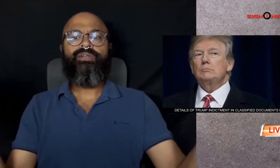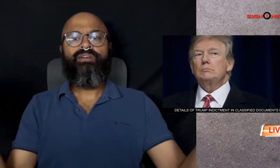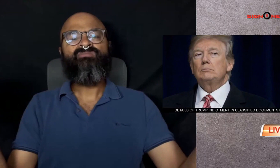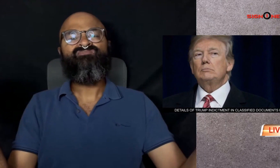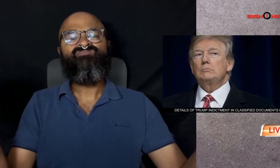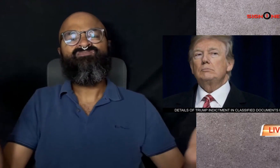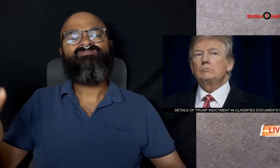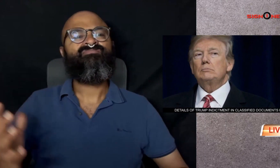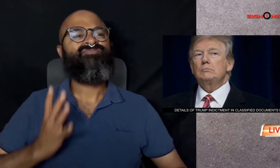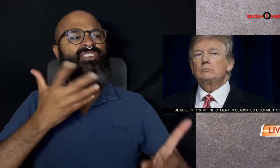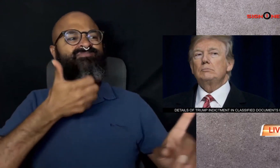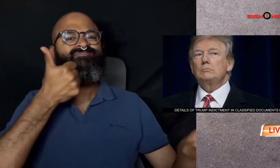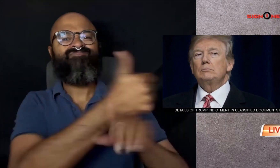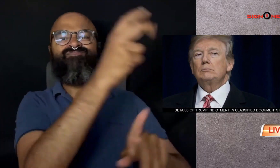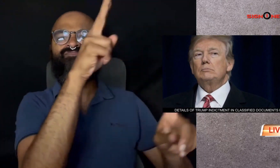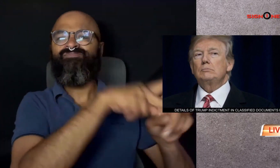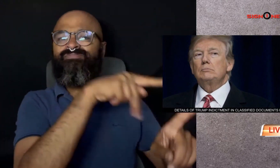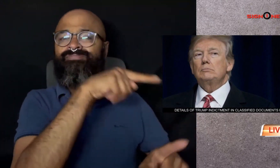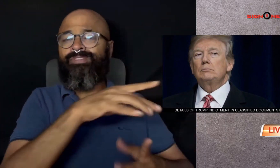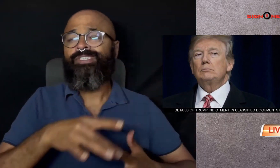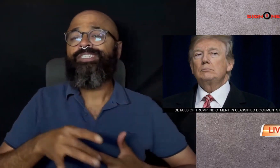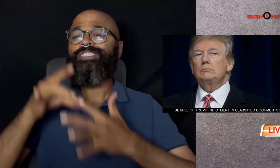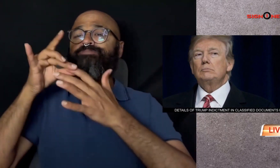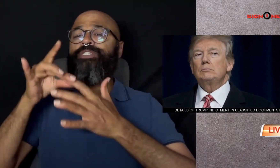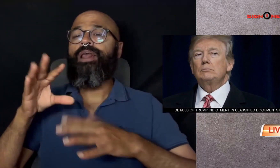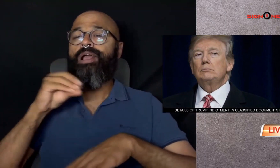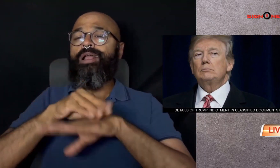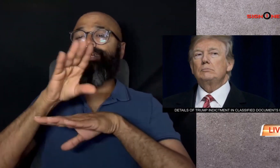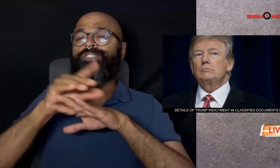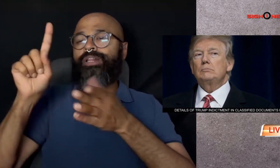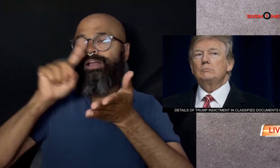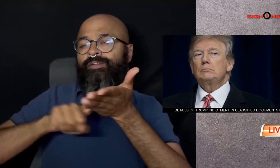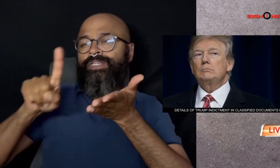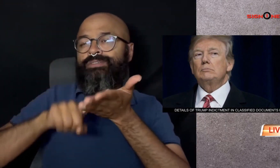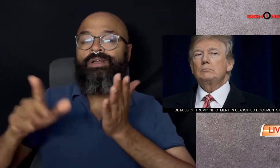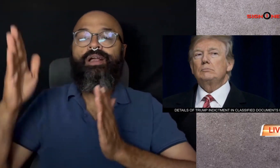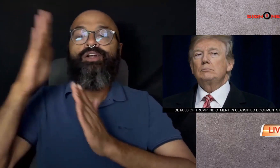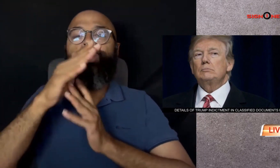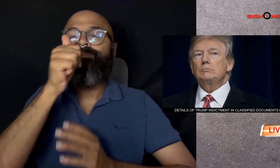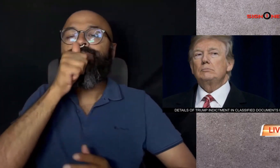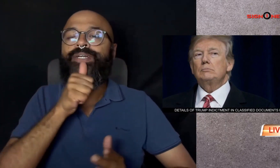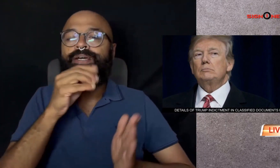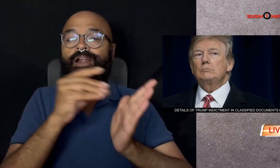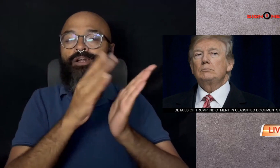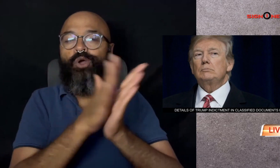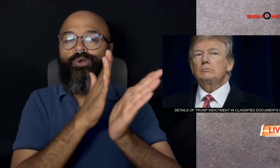a grand jury indicted him in the special counsel's investigation of top-secret documents